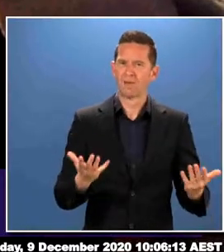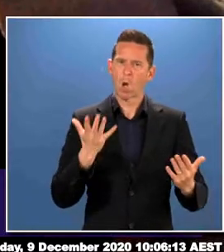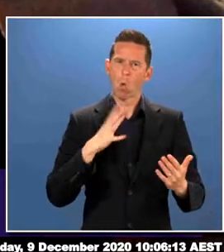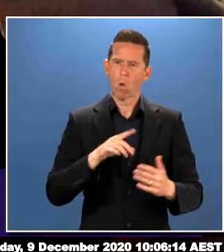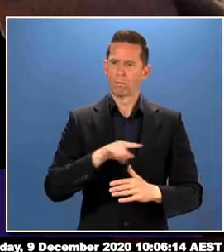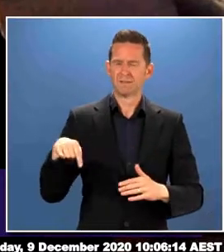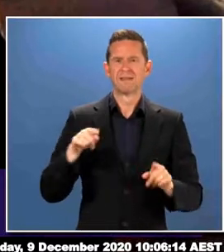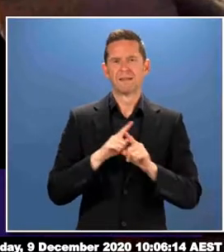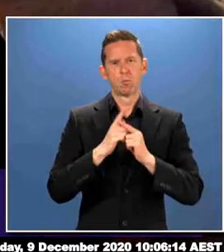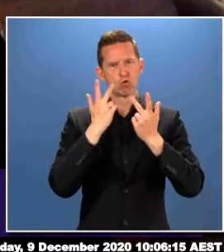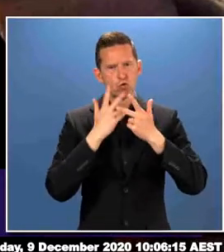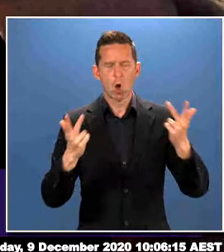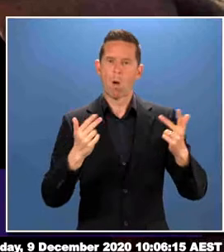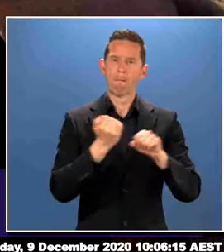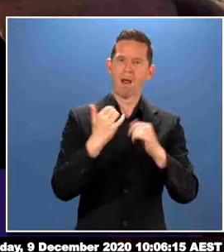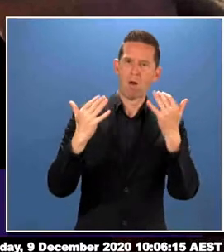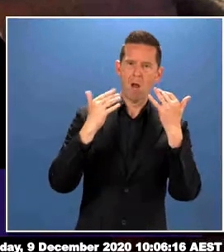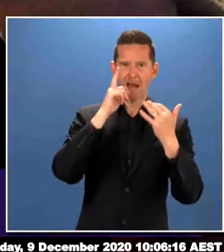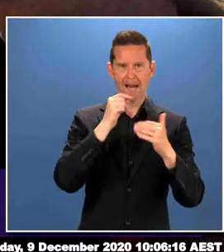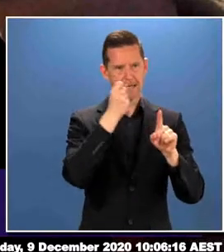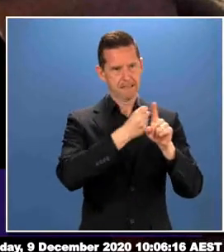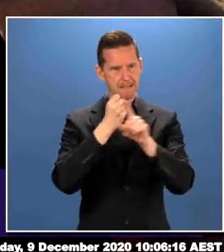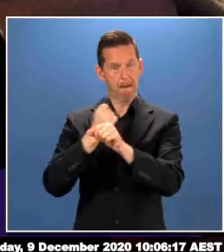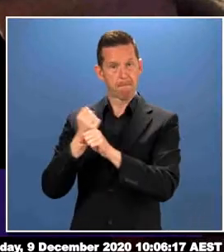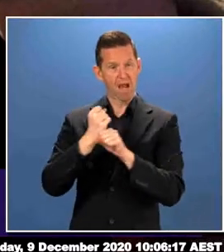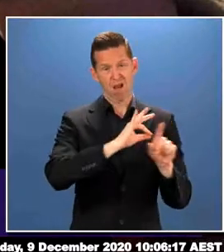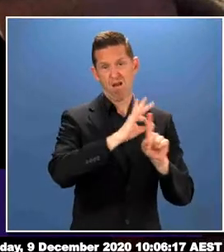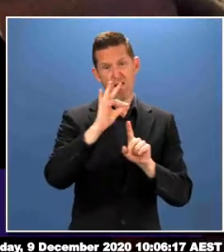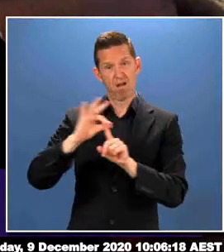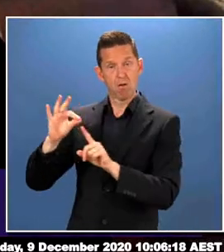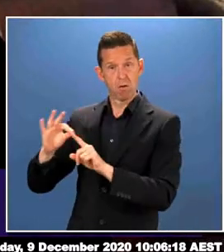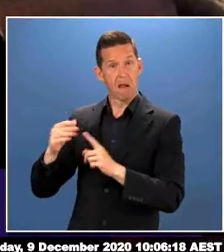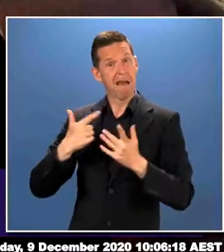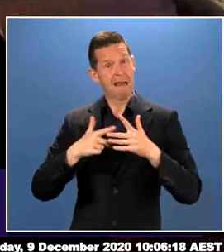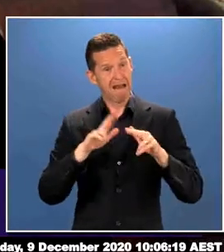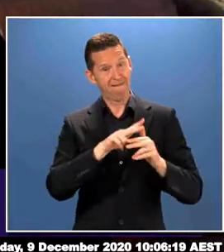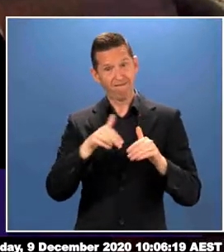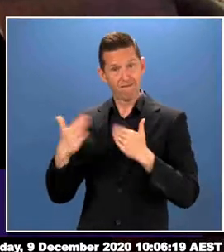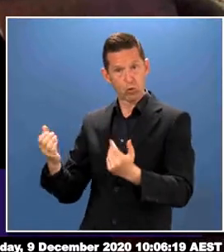space and to make change and they think they can make a change if provided the support to do so.